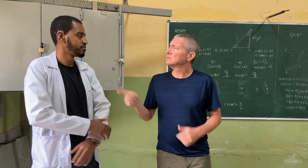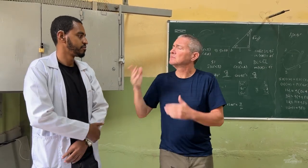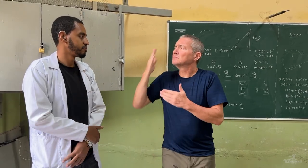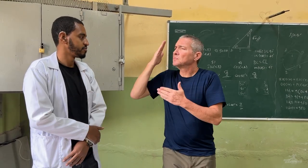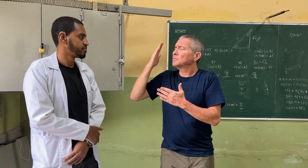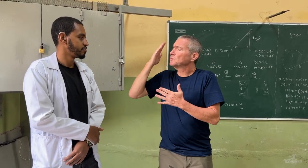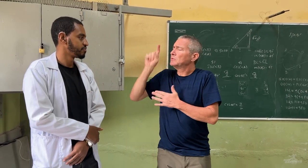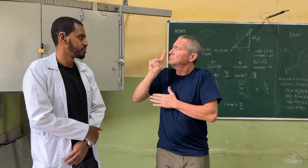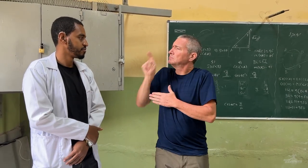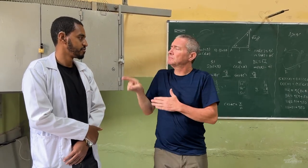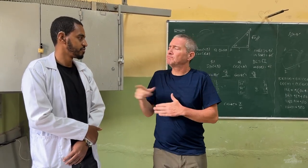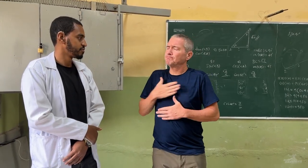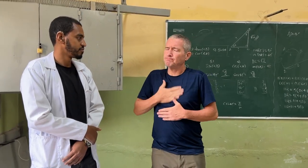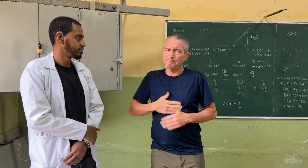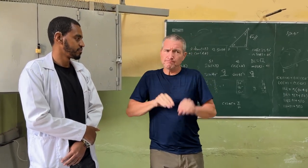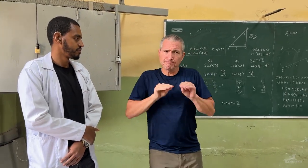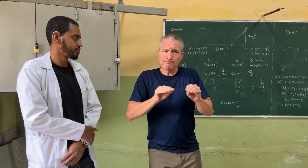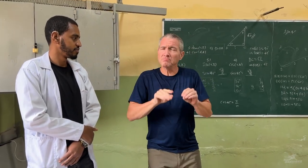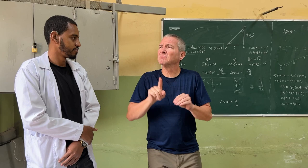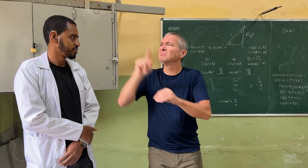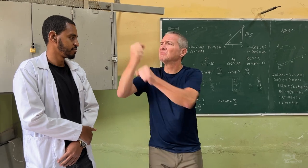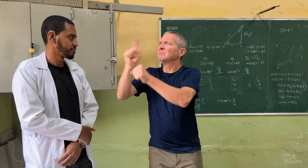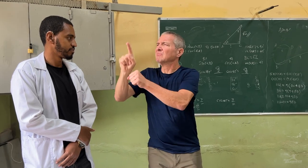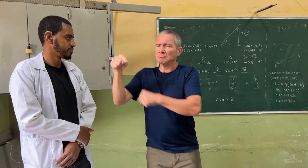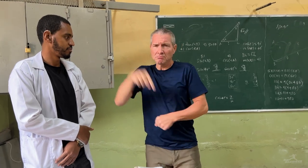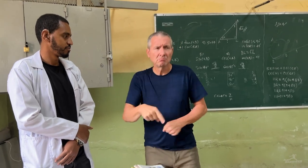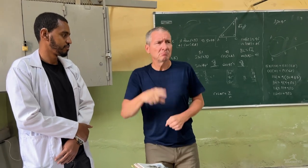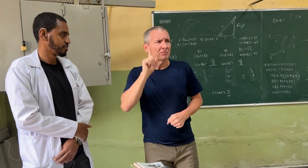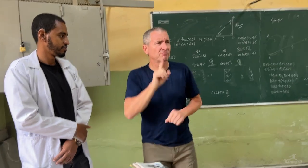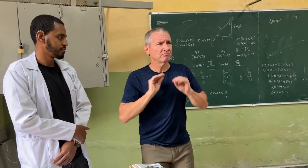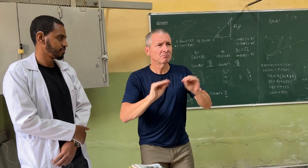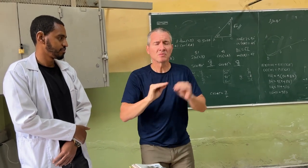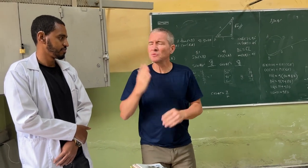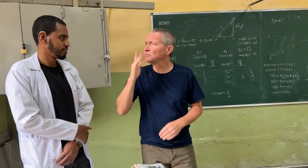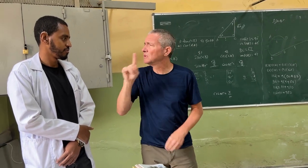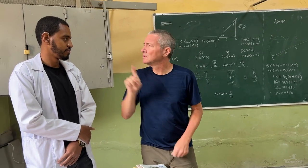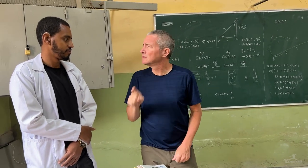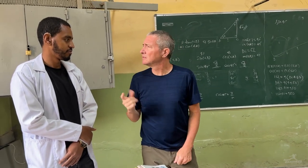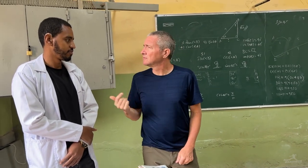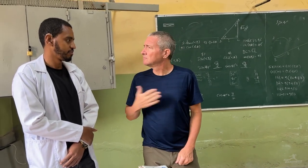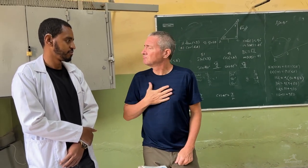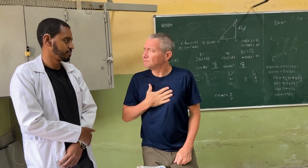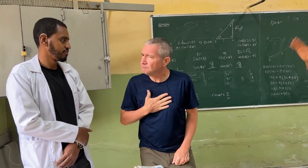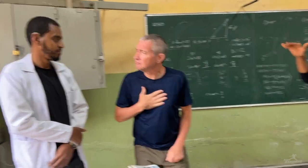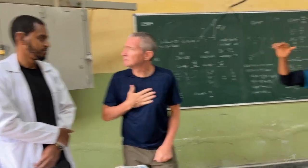Why did you choose to teach here as opposed to a different field?